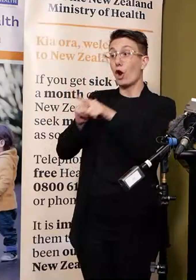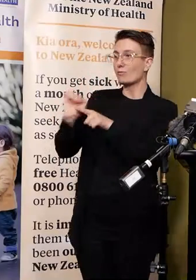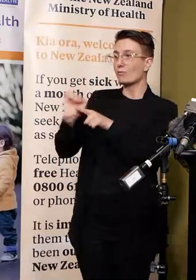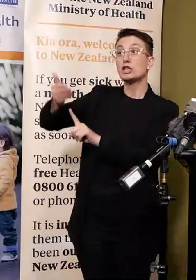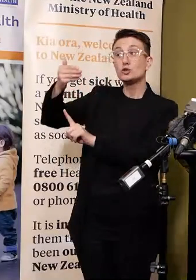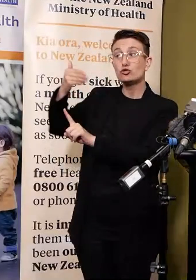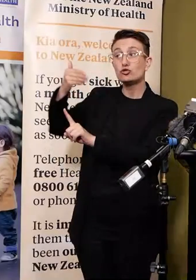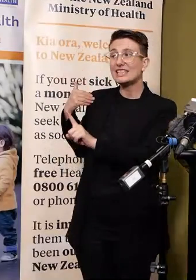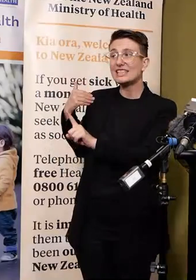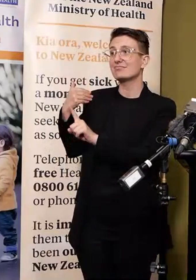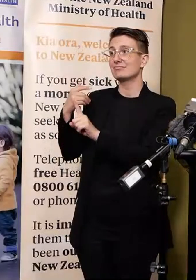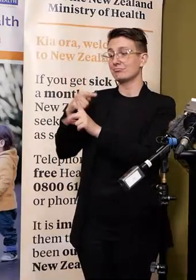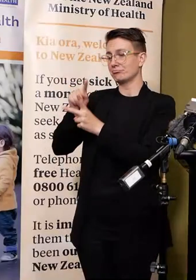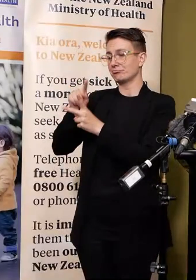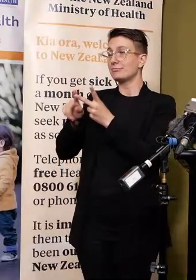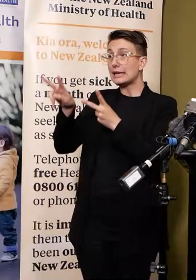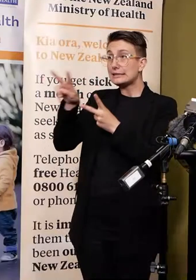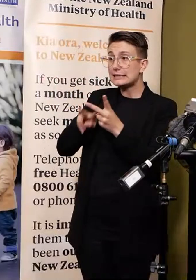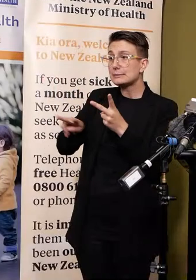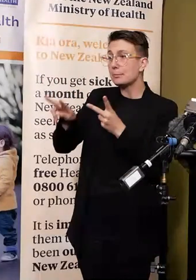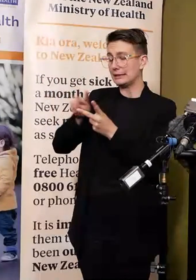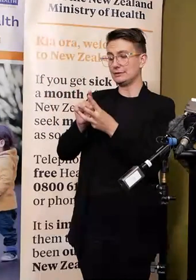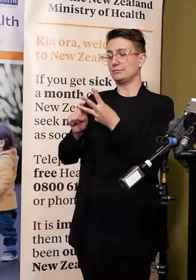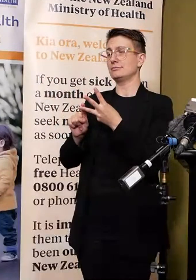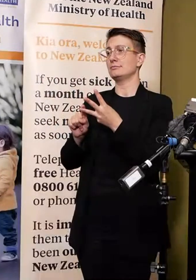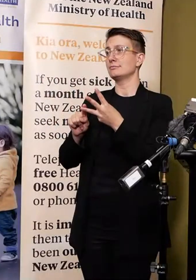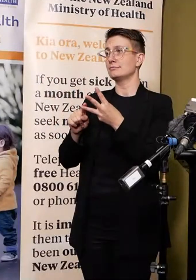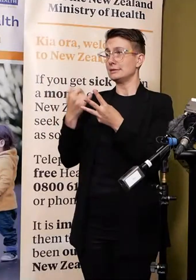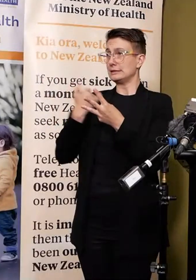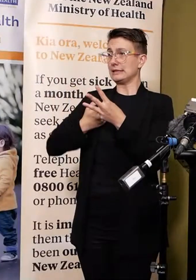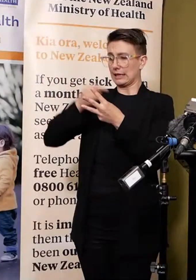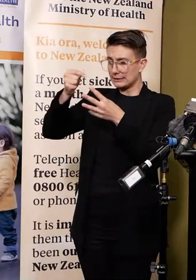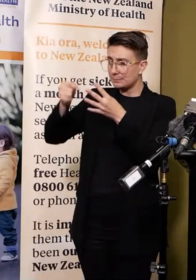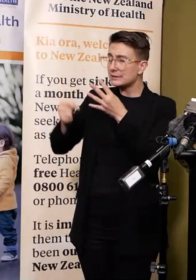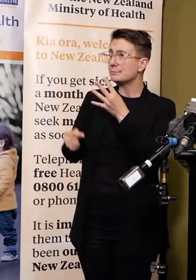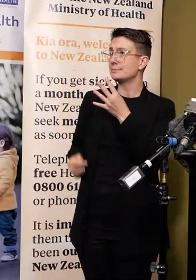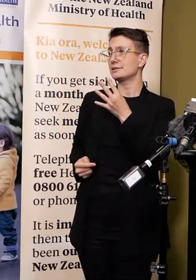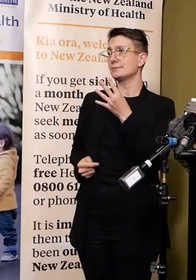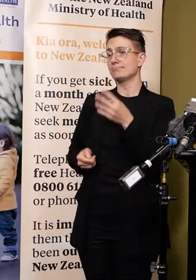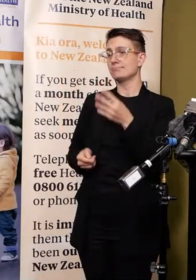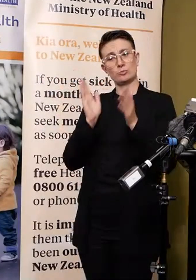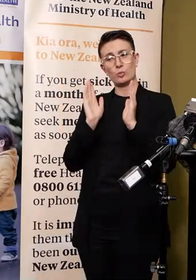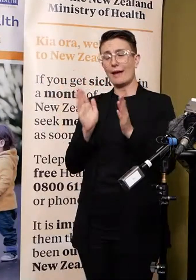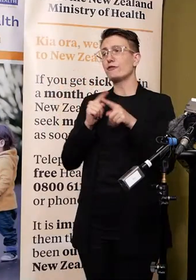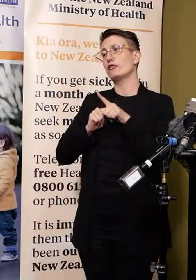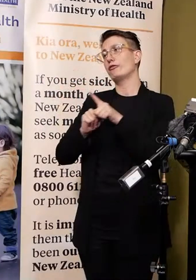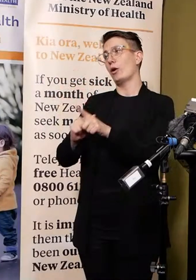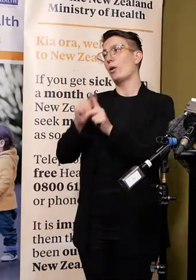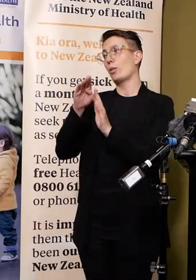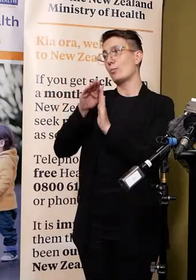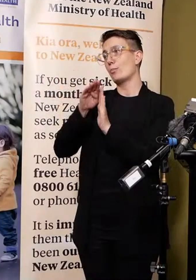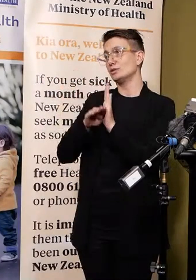There's a routine in assessing any person for any illness. And there would be a low bar for getting testing